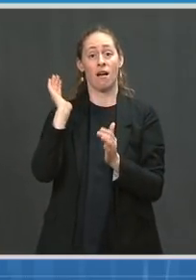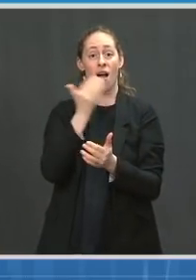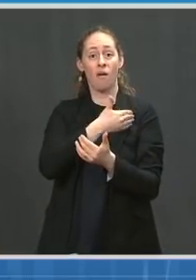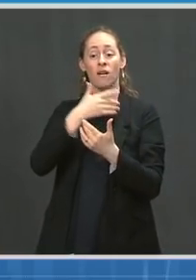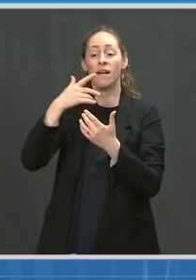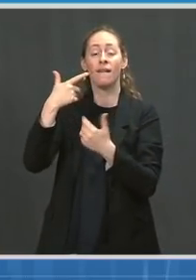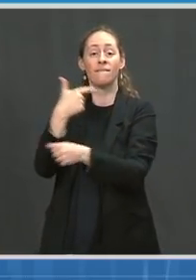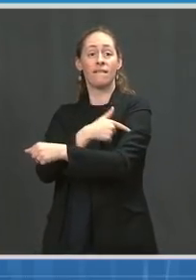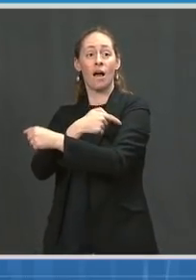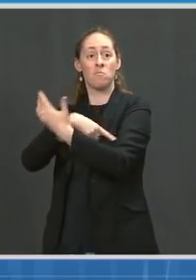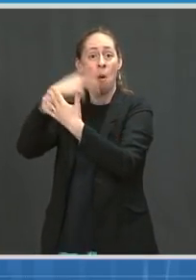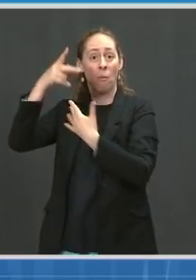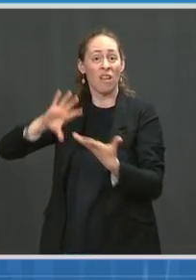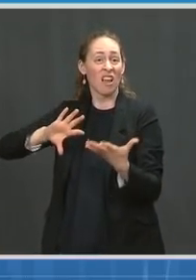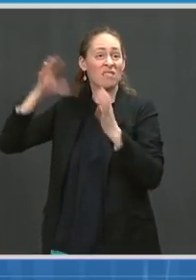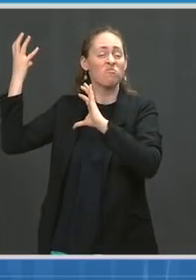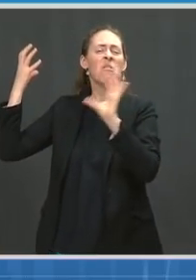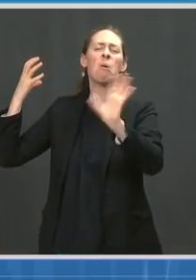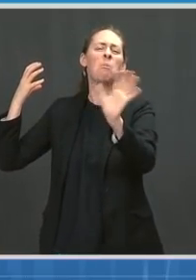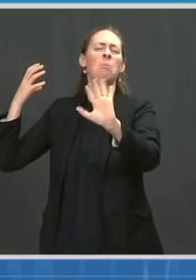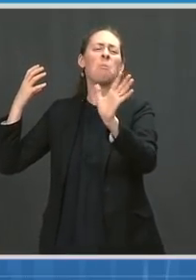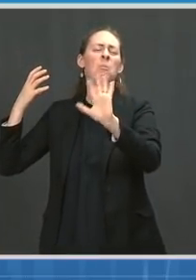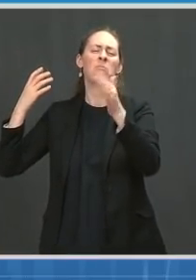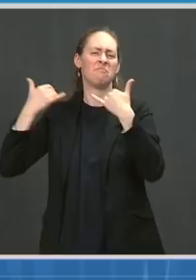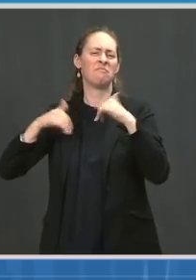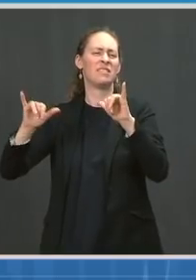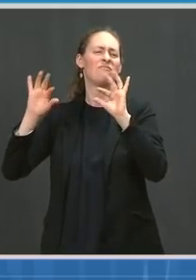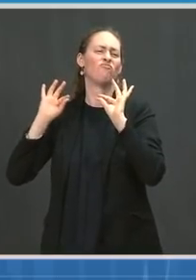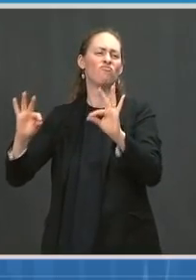The J&J vaccine makes up less than 5 percent of the more